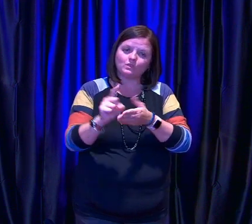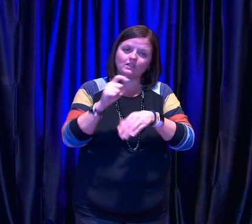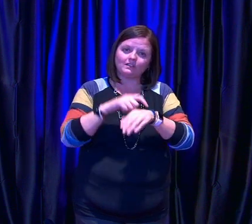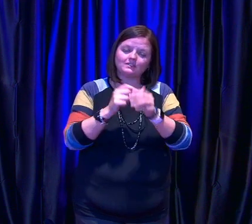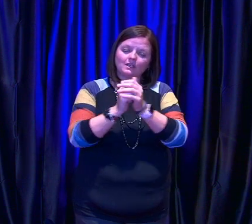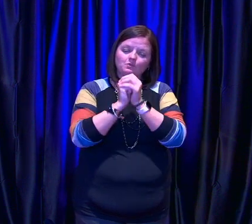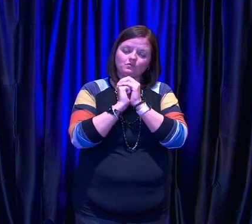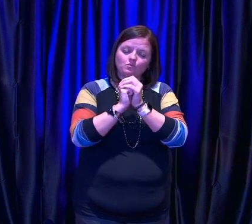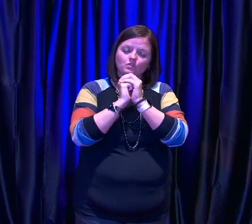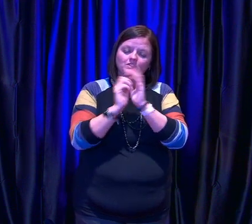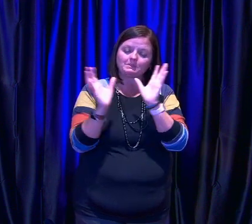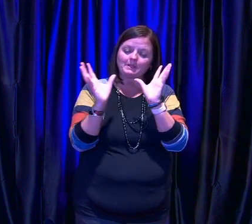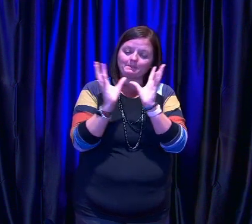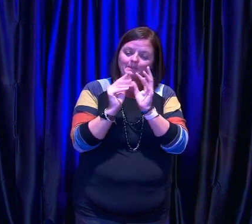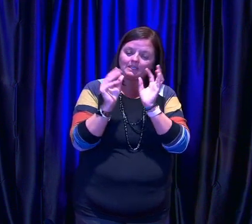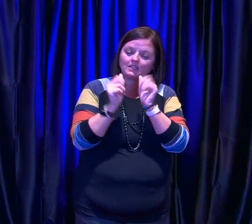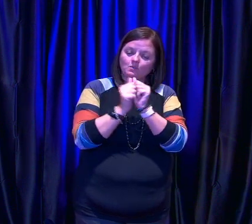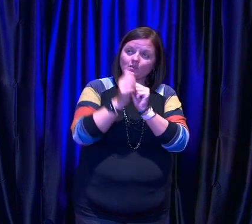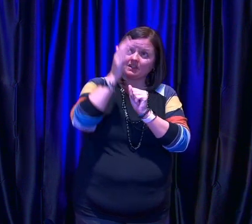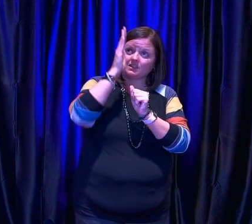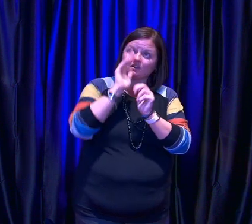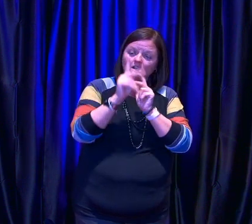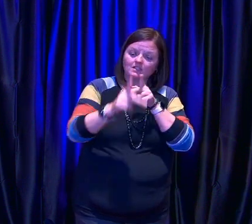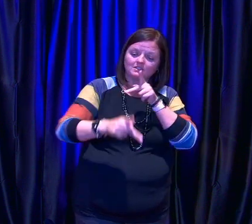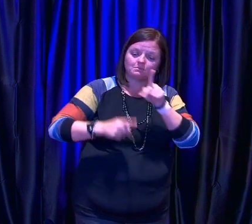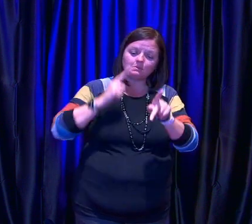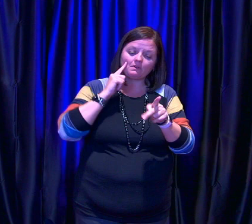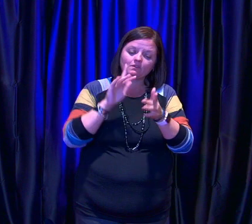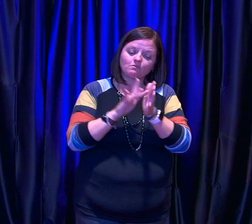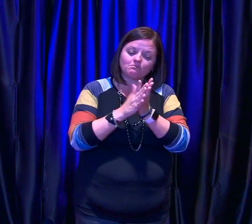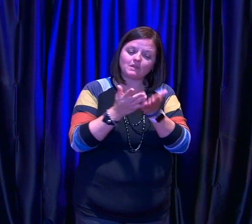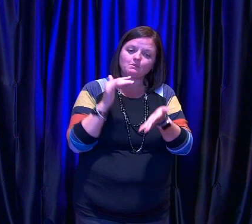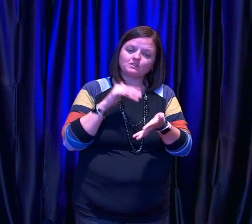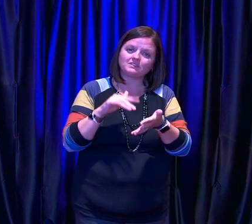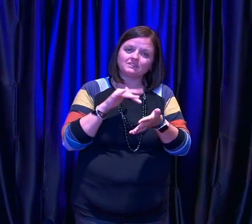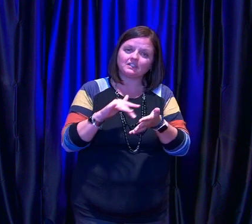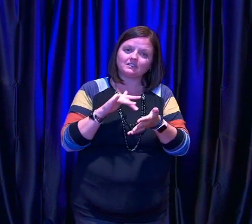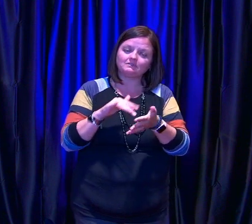and meeting with God's people for bible study and fellowship